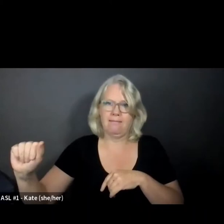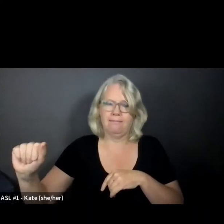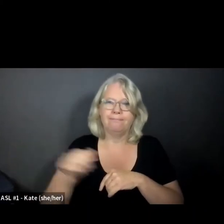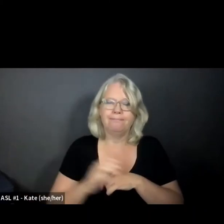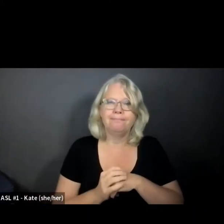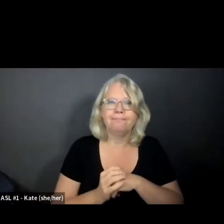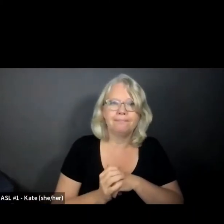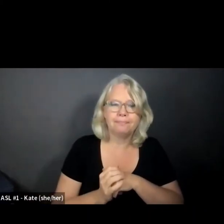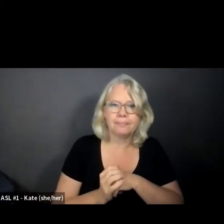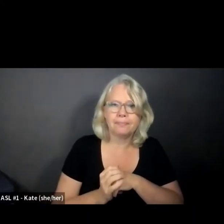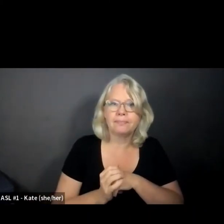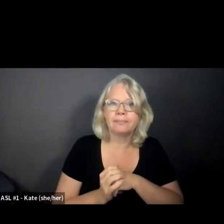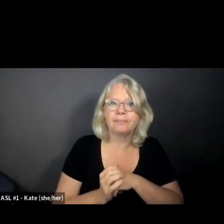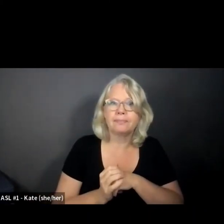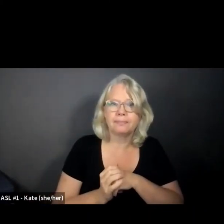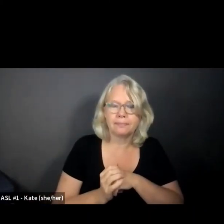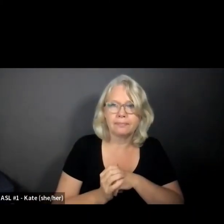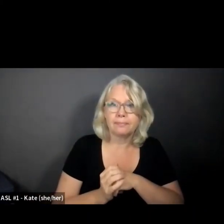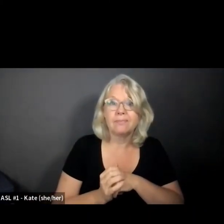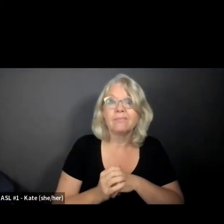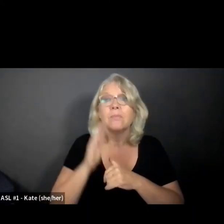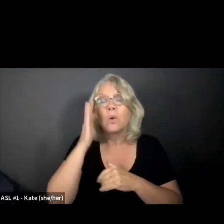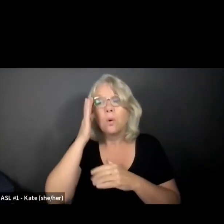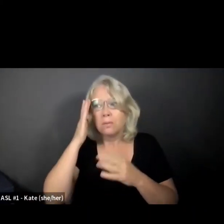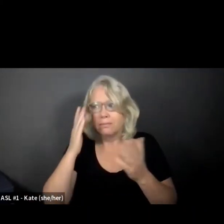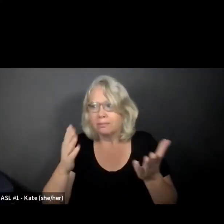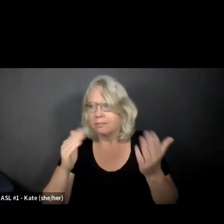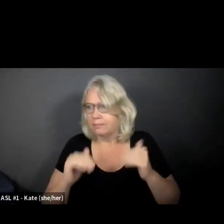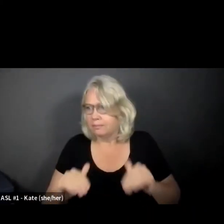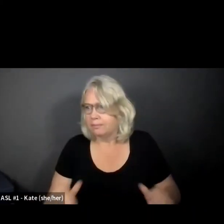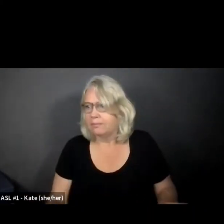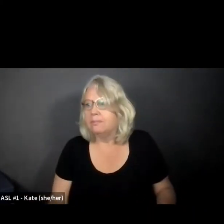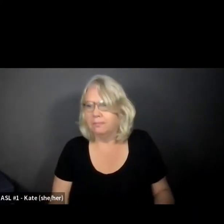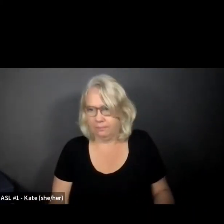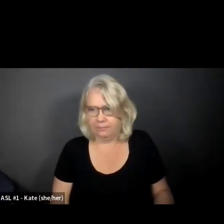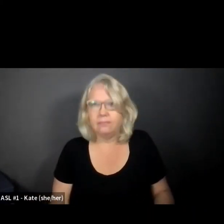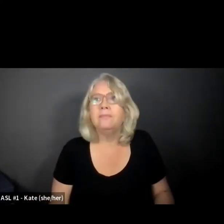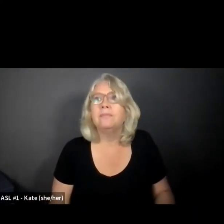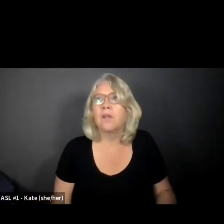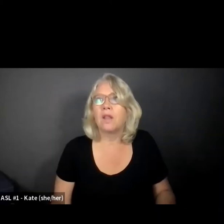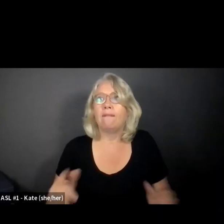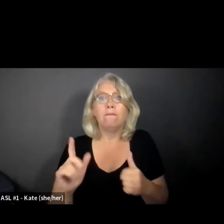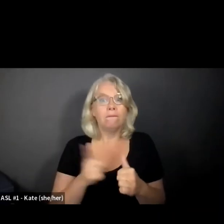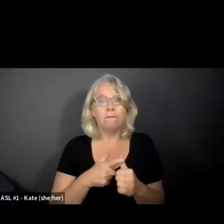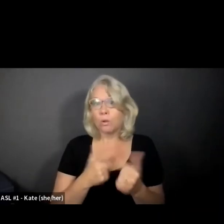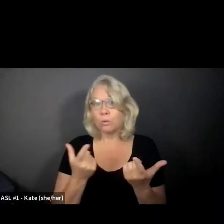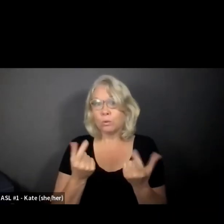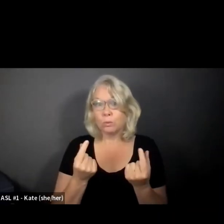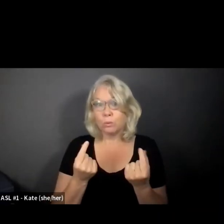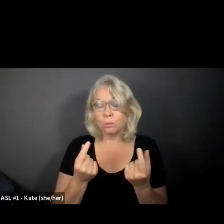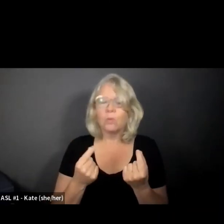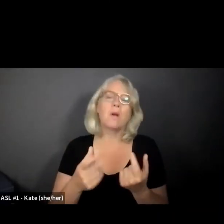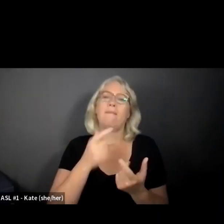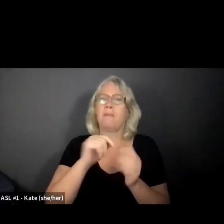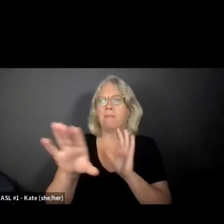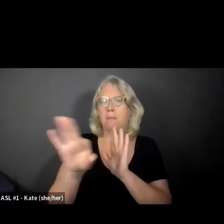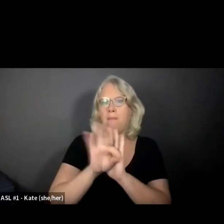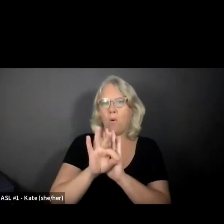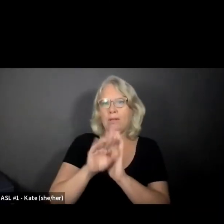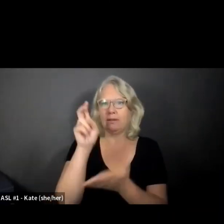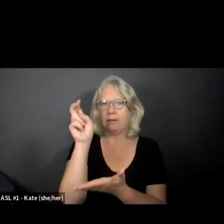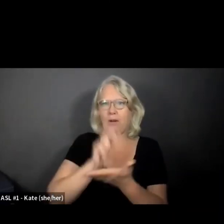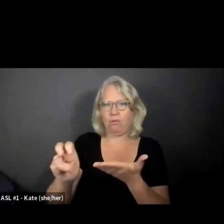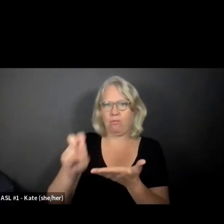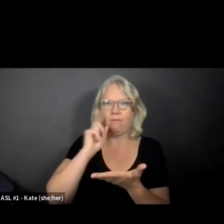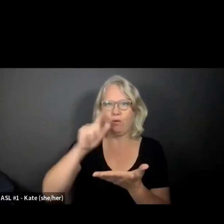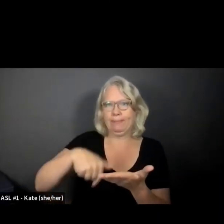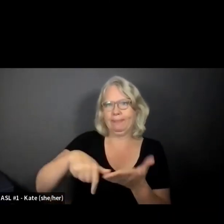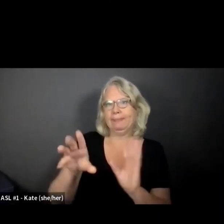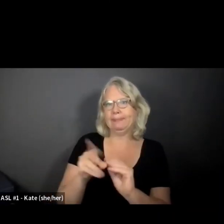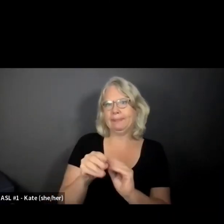SO THE FIRST ORDER OF BUSINESS THIS EVENING IS TO APPOINT A SECRETARY OF THE MEETING.